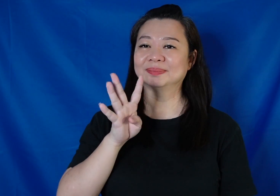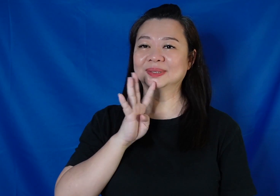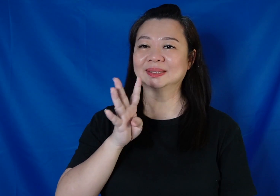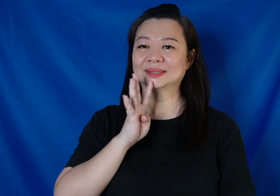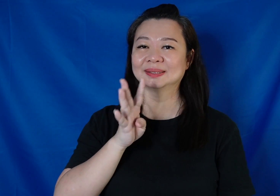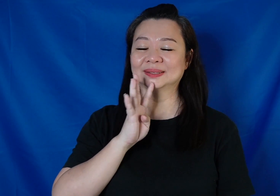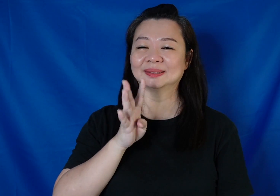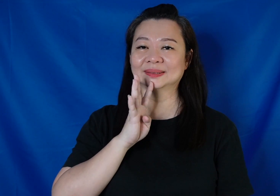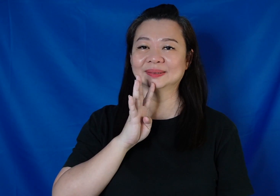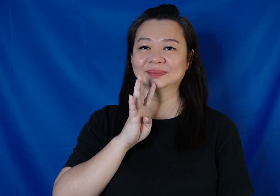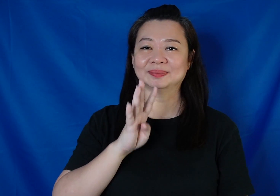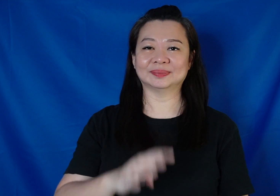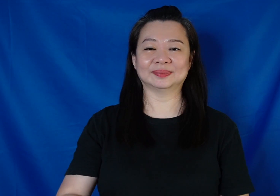SPEAK, talk with